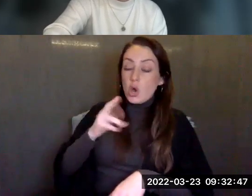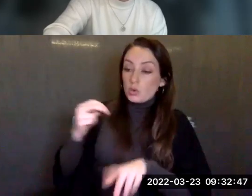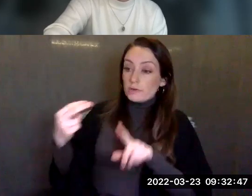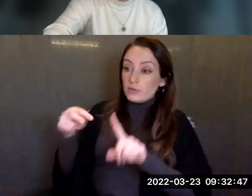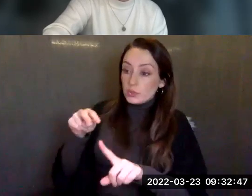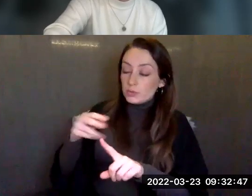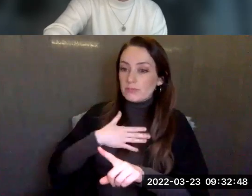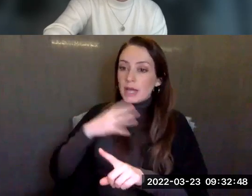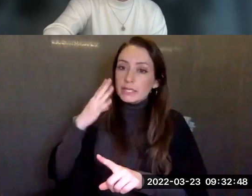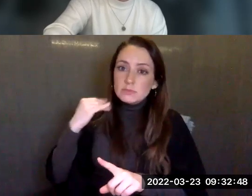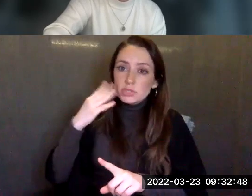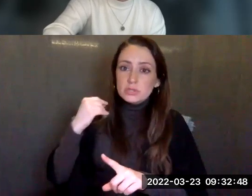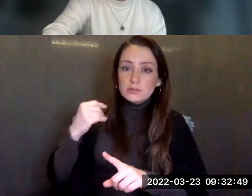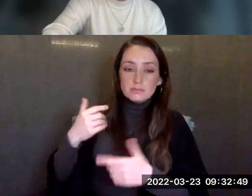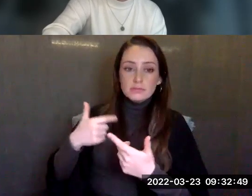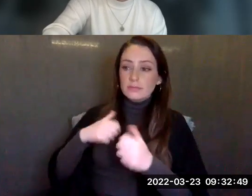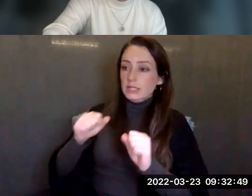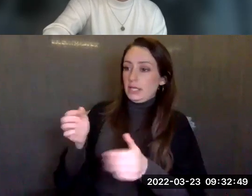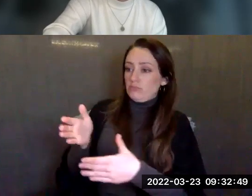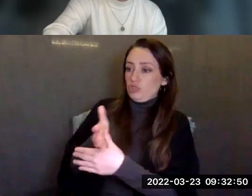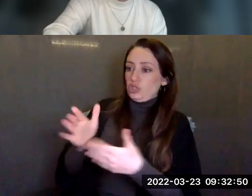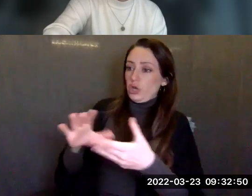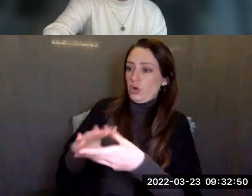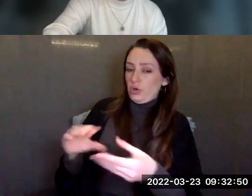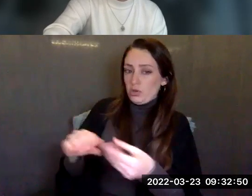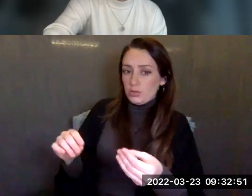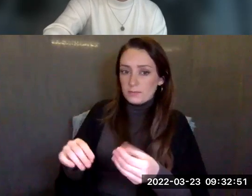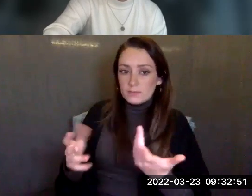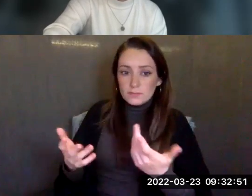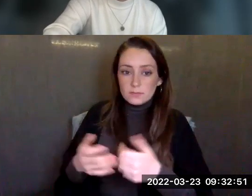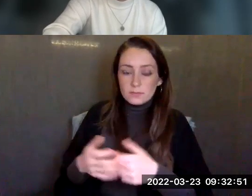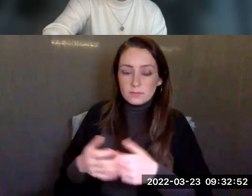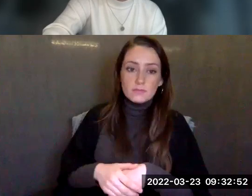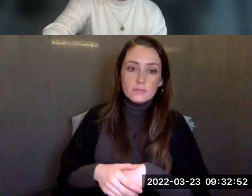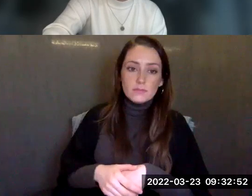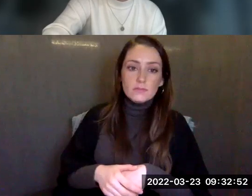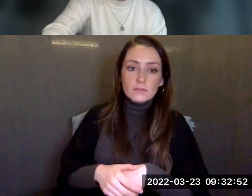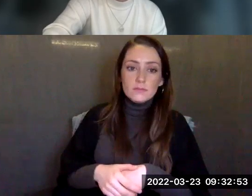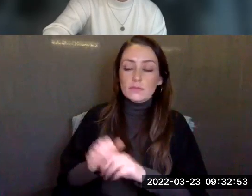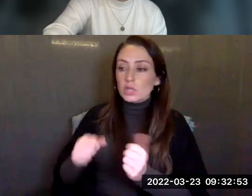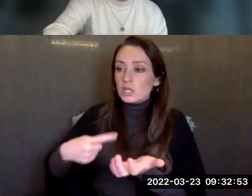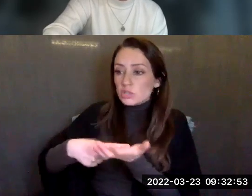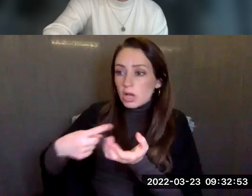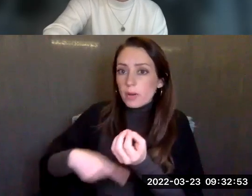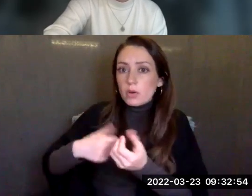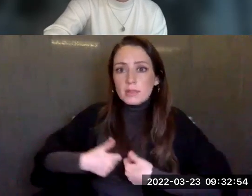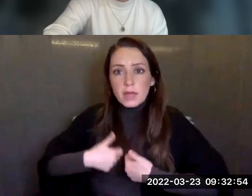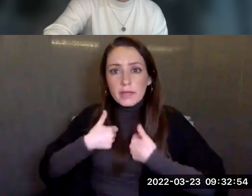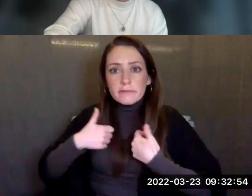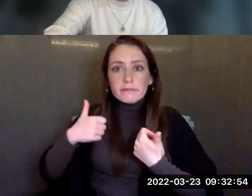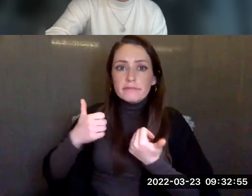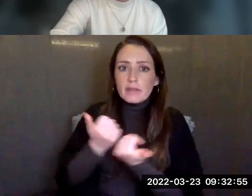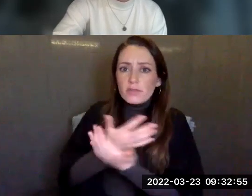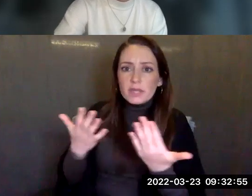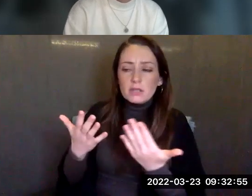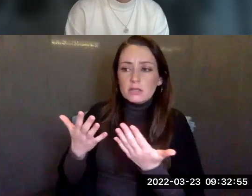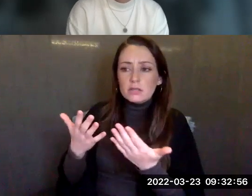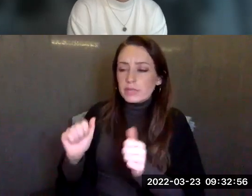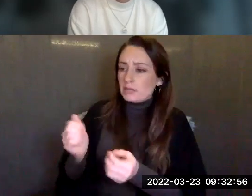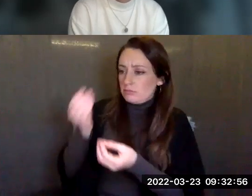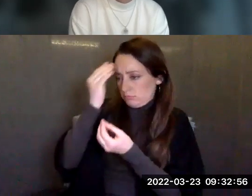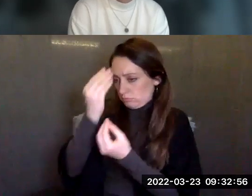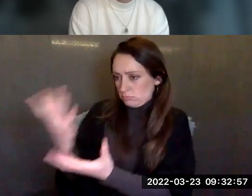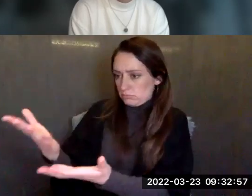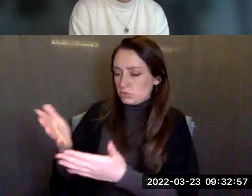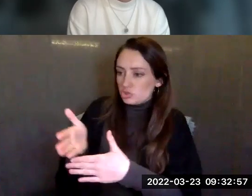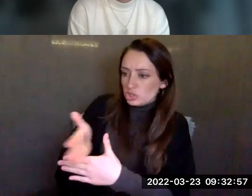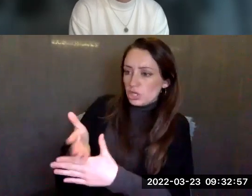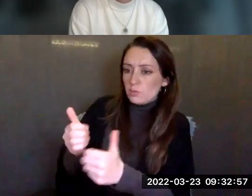points about whether course and lives. question I can share that to the strangers.